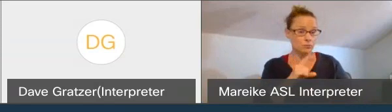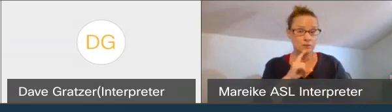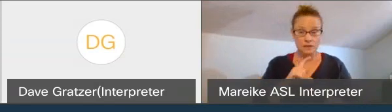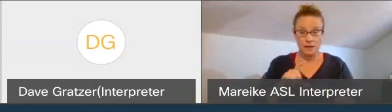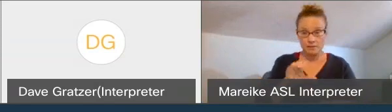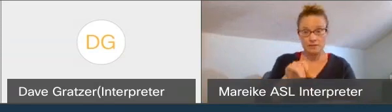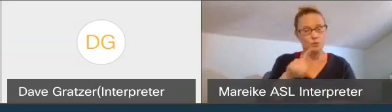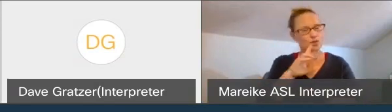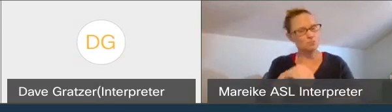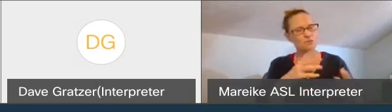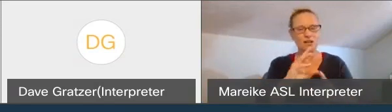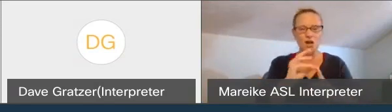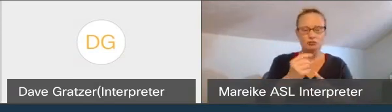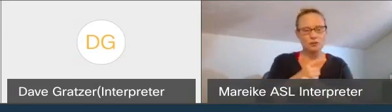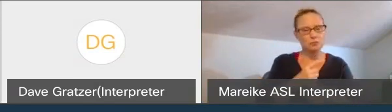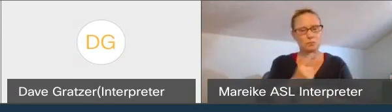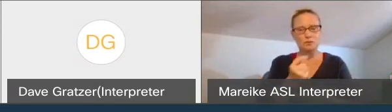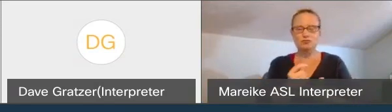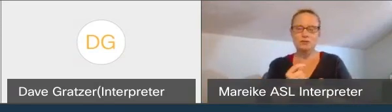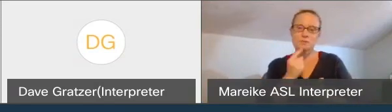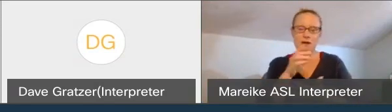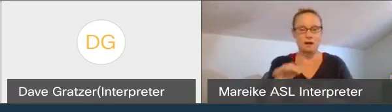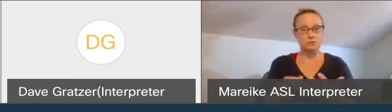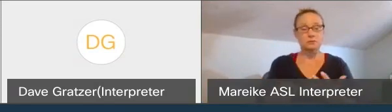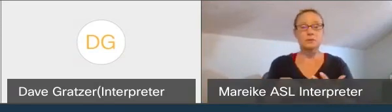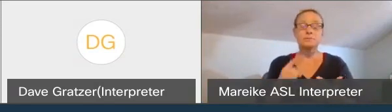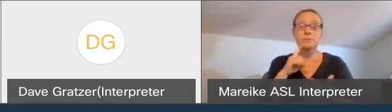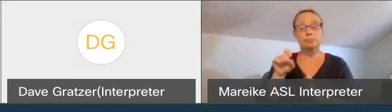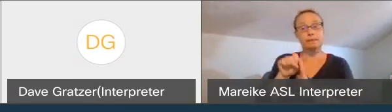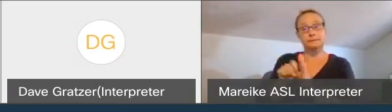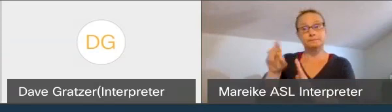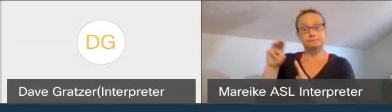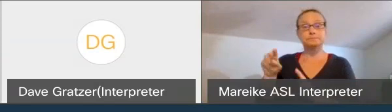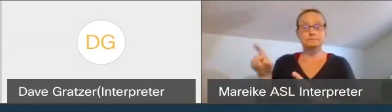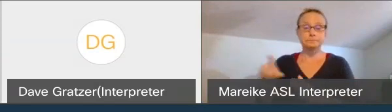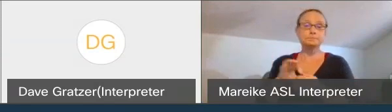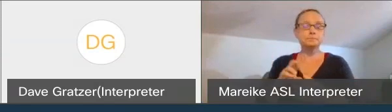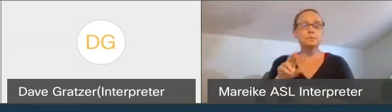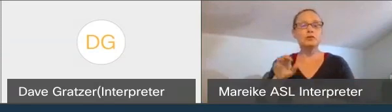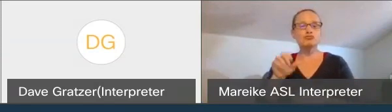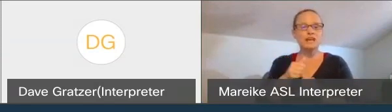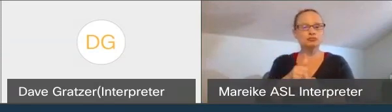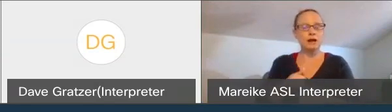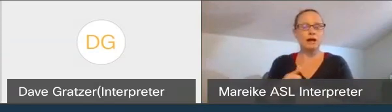culturally-appropriate treatment options. And a state law in Montana requires race tracking on all police encounters involving enforcement.